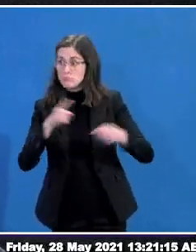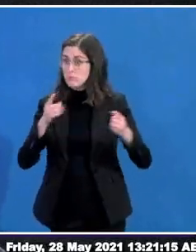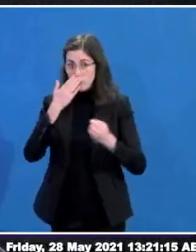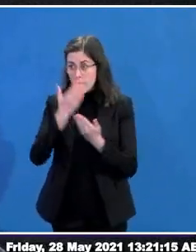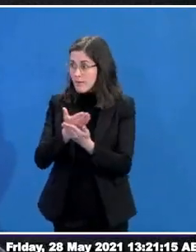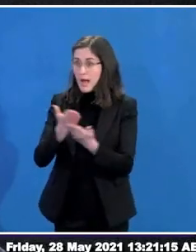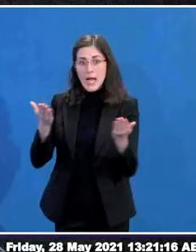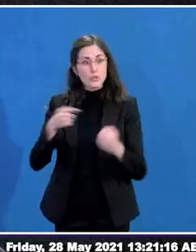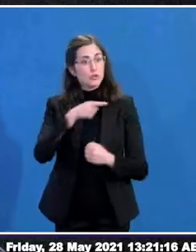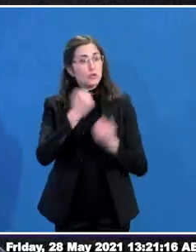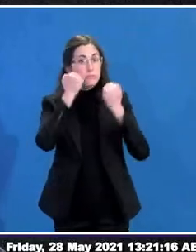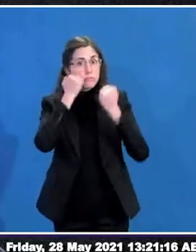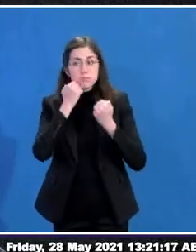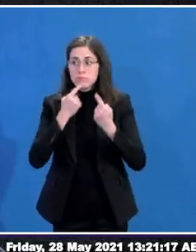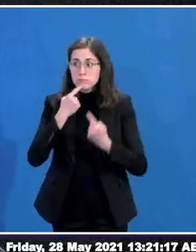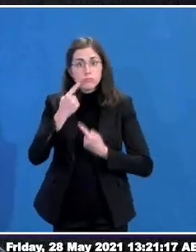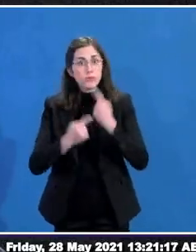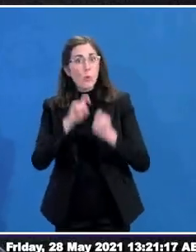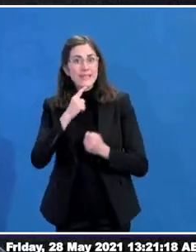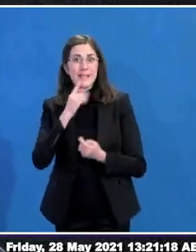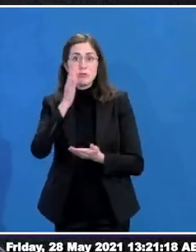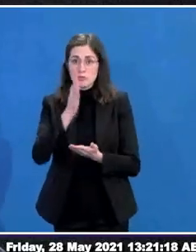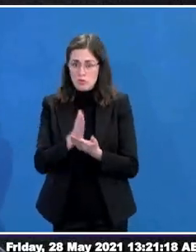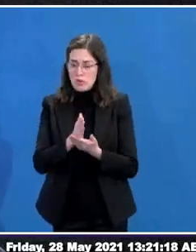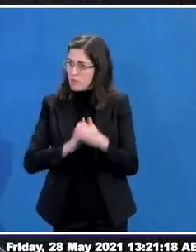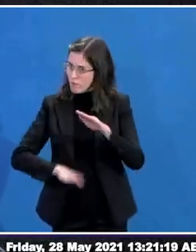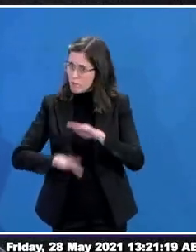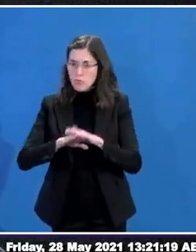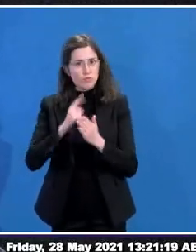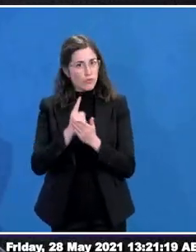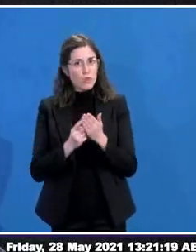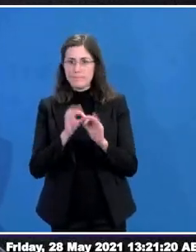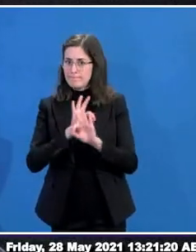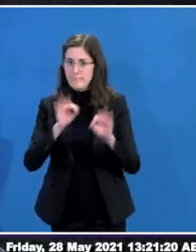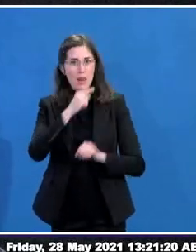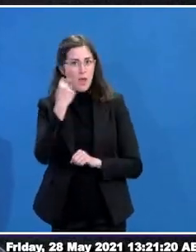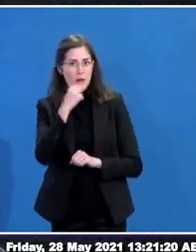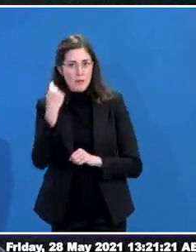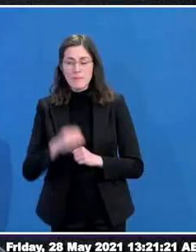that the evidence which you shall give shall be the truth, the whole truth and nothing but the truth? MR McNAUGHTON: Yes.